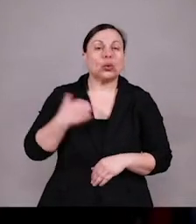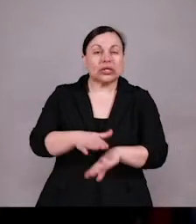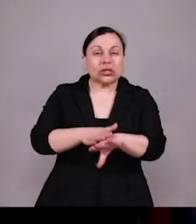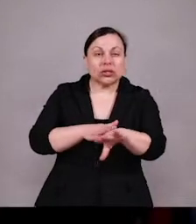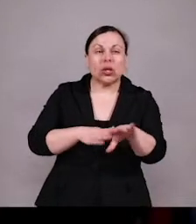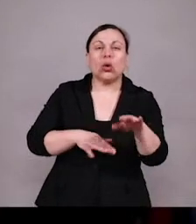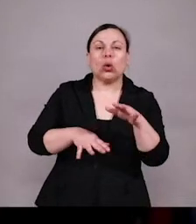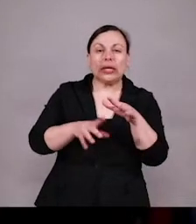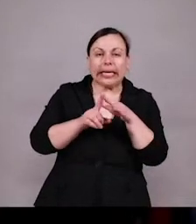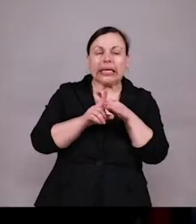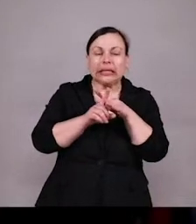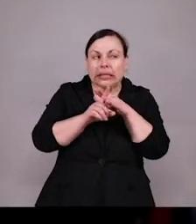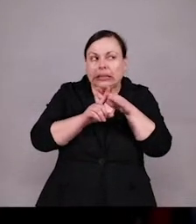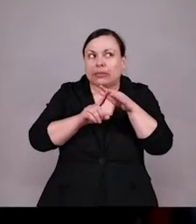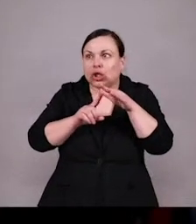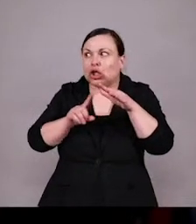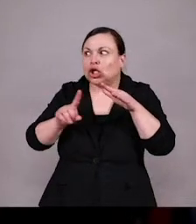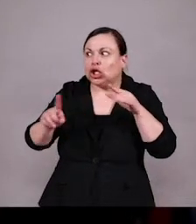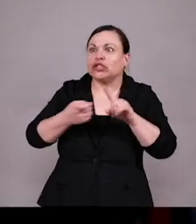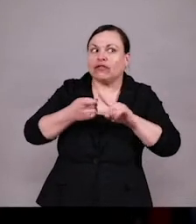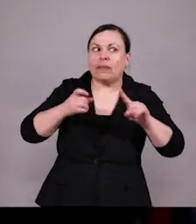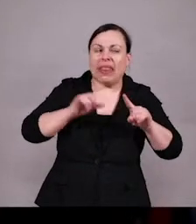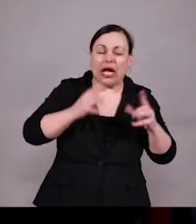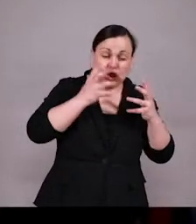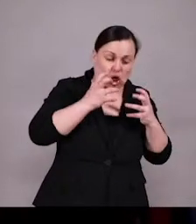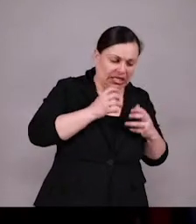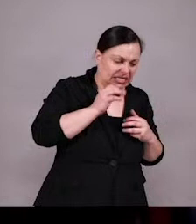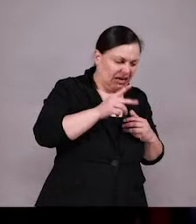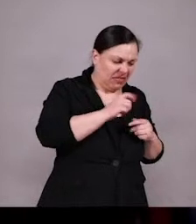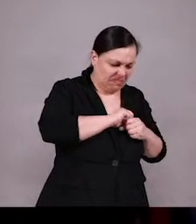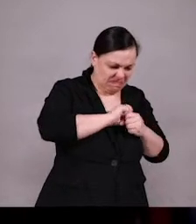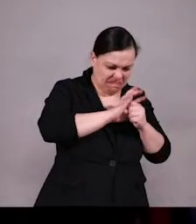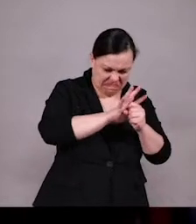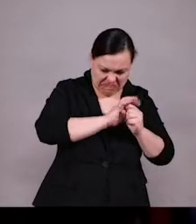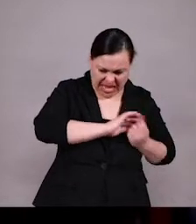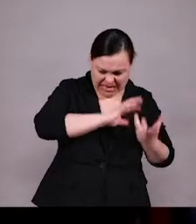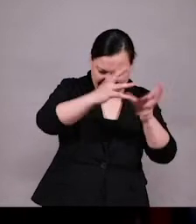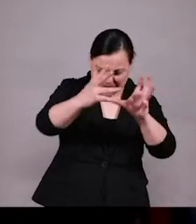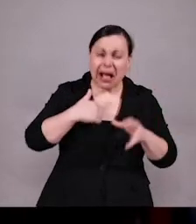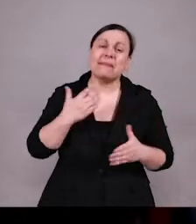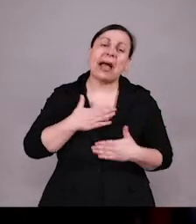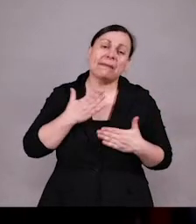darkness of the pandemic, I’m grateful we’re at each other’s sides, and have each other’s backs.